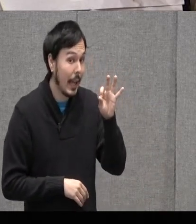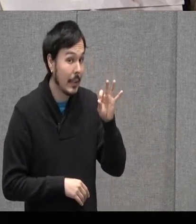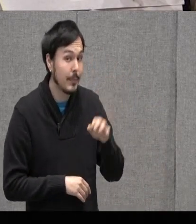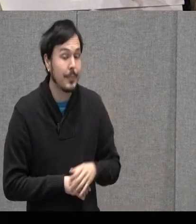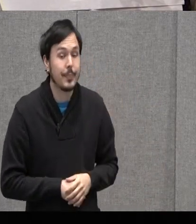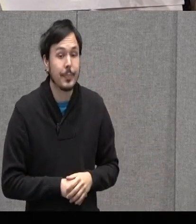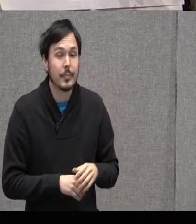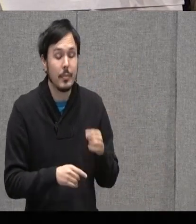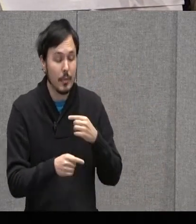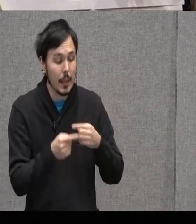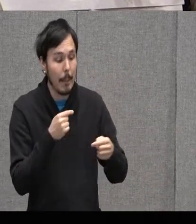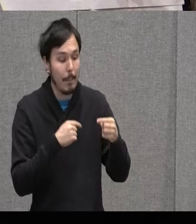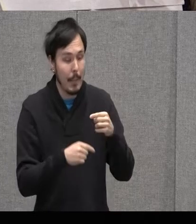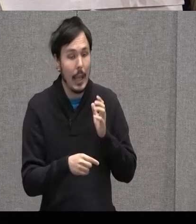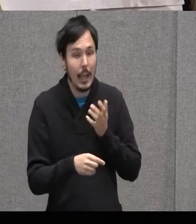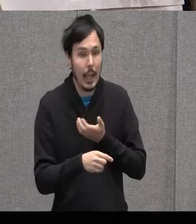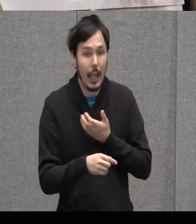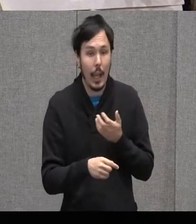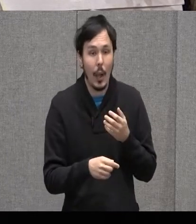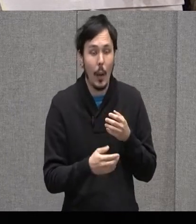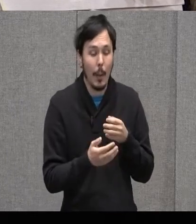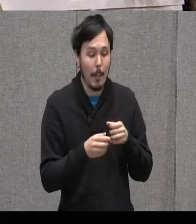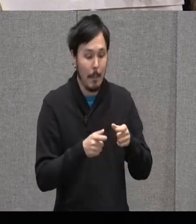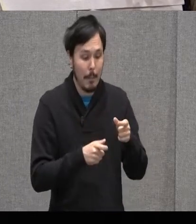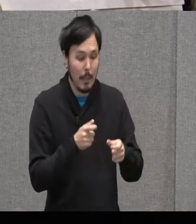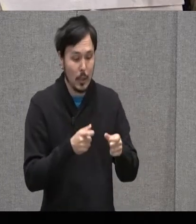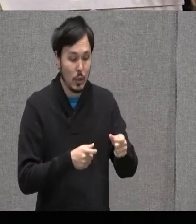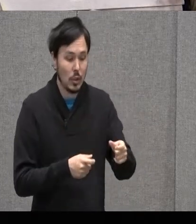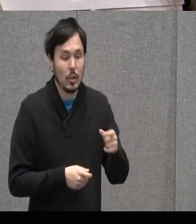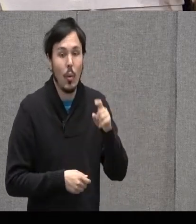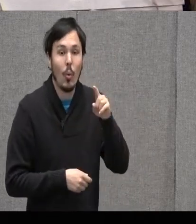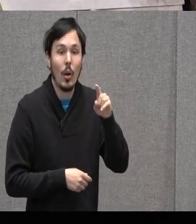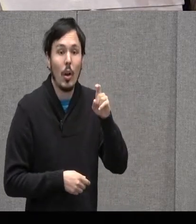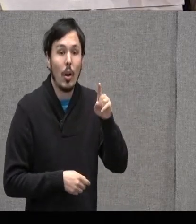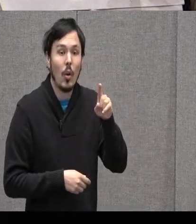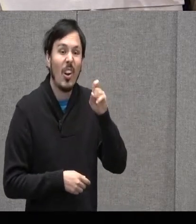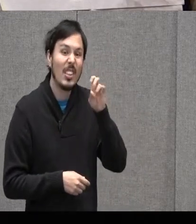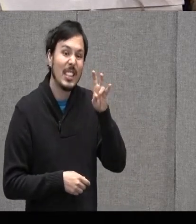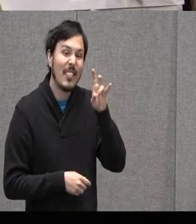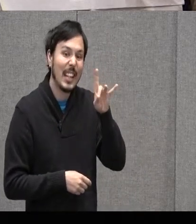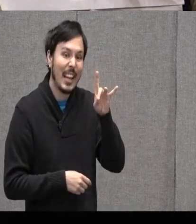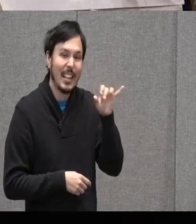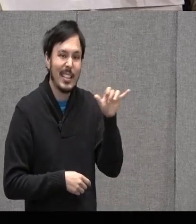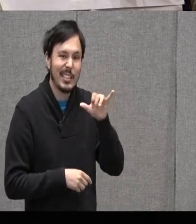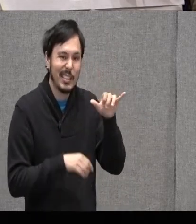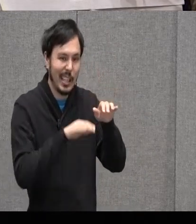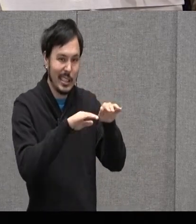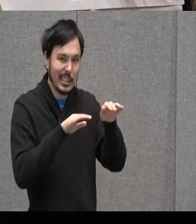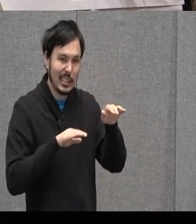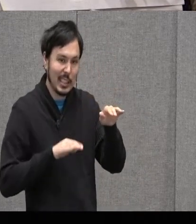and we go back in our puzzle piece, 178. It's like stair-stepping backwards, isn't it?